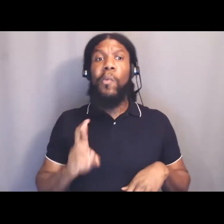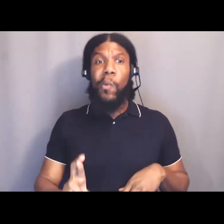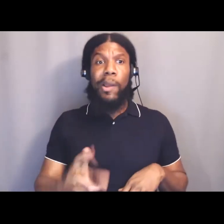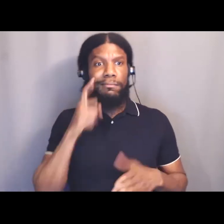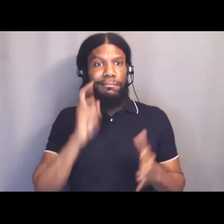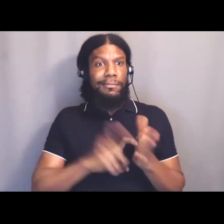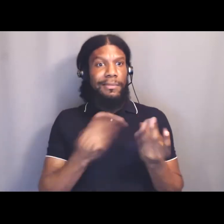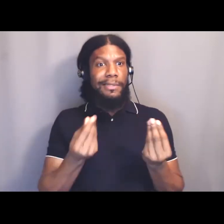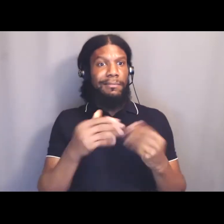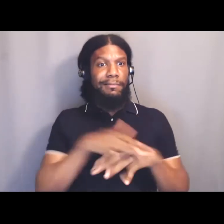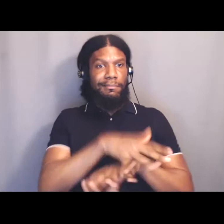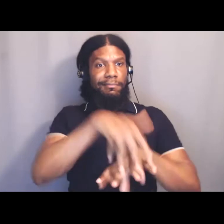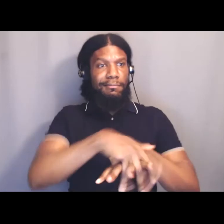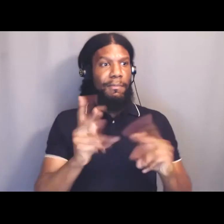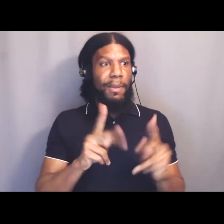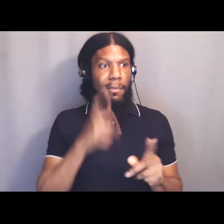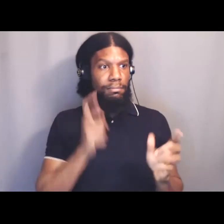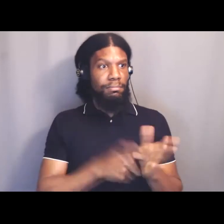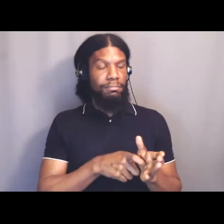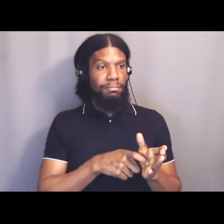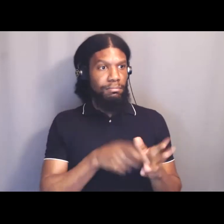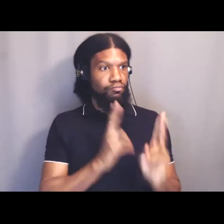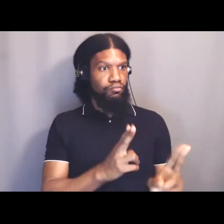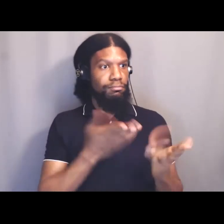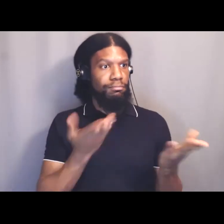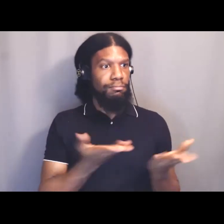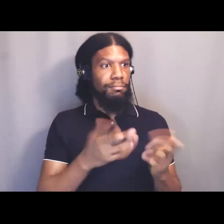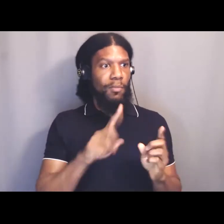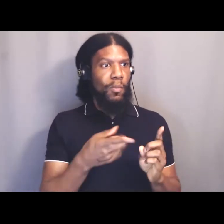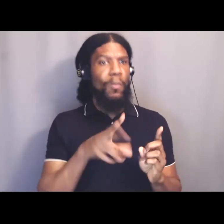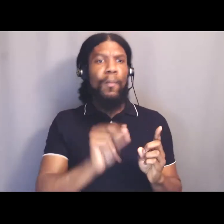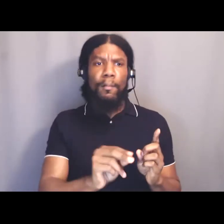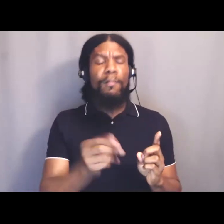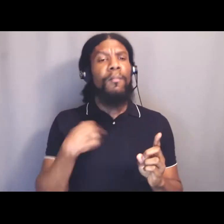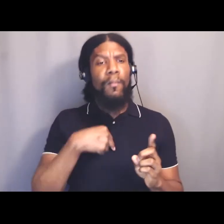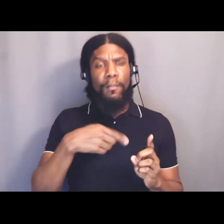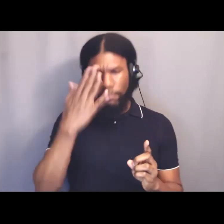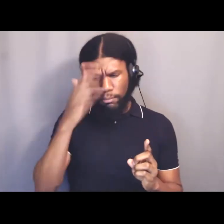because we know that the land on which we live is built on the stolen land of Indigenous people